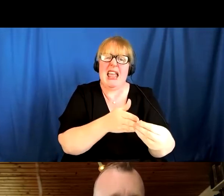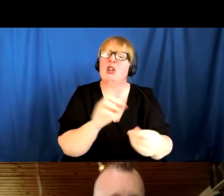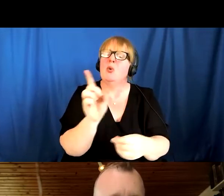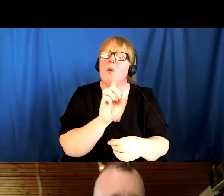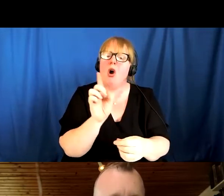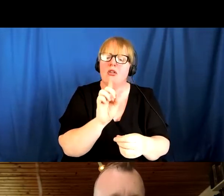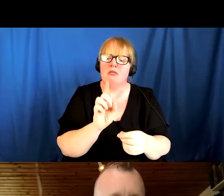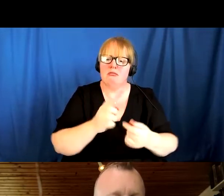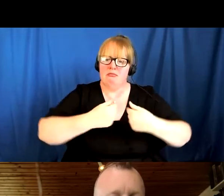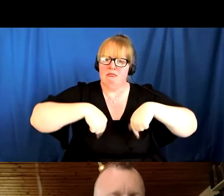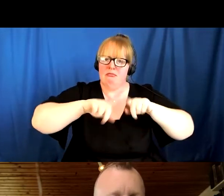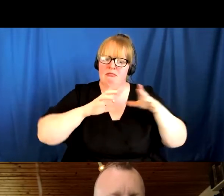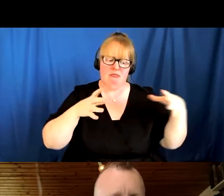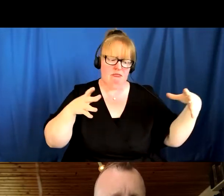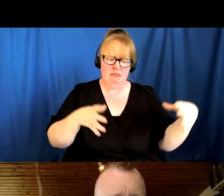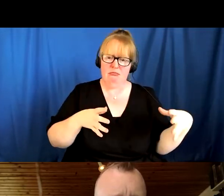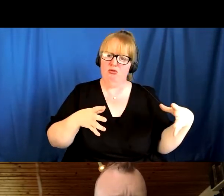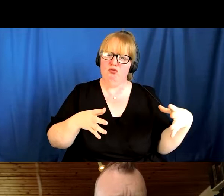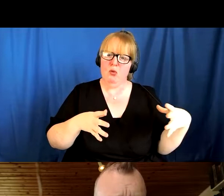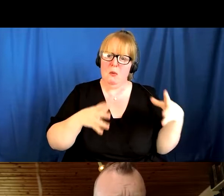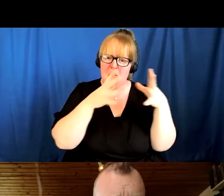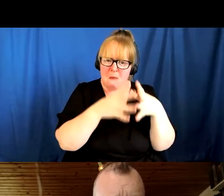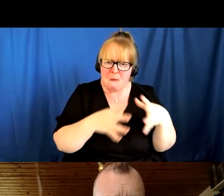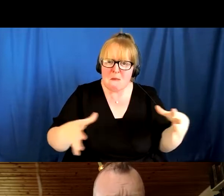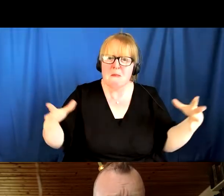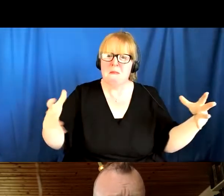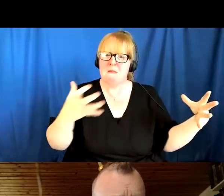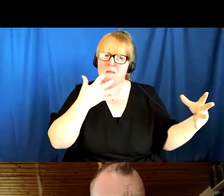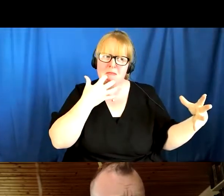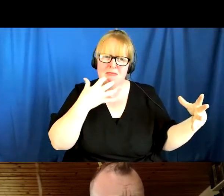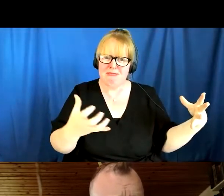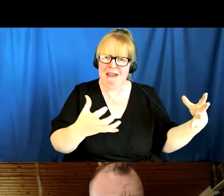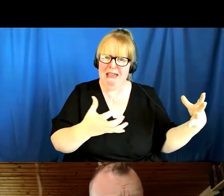us doing quite big and brave things. I think for the people that took part in this,